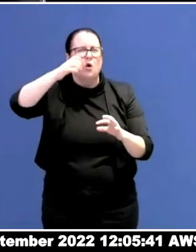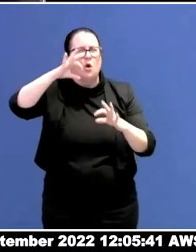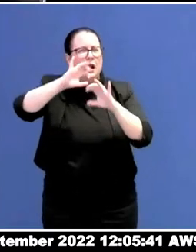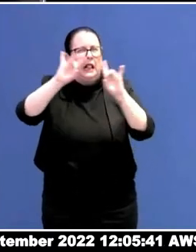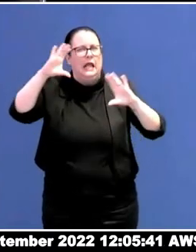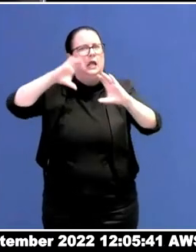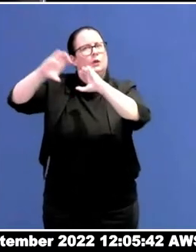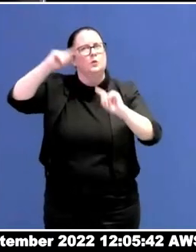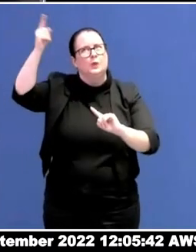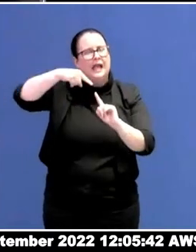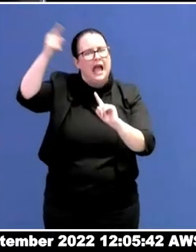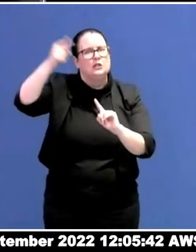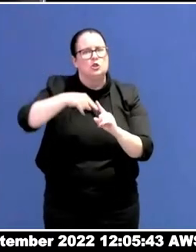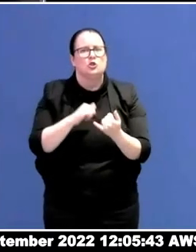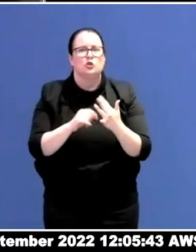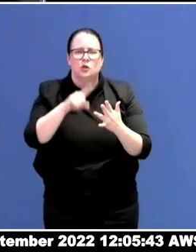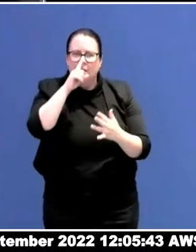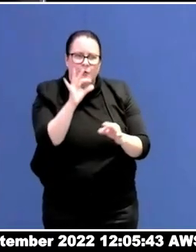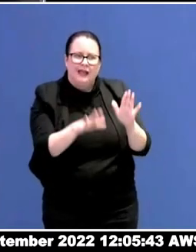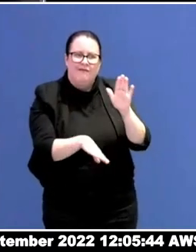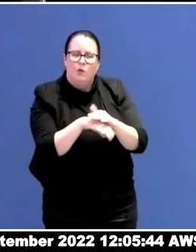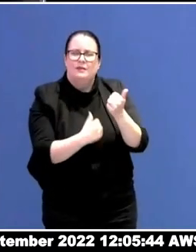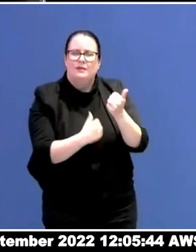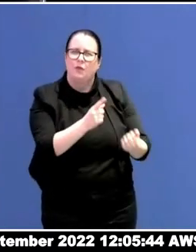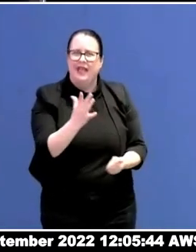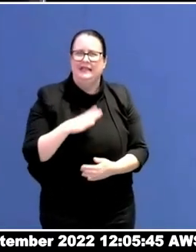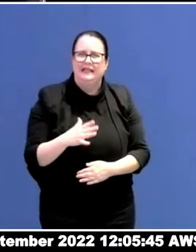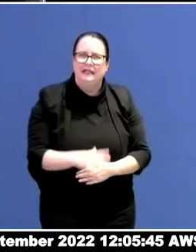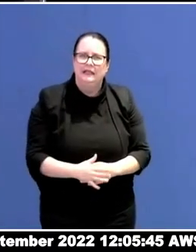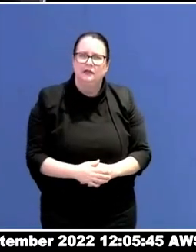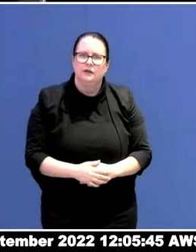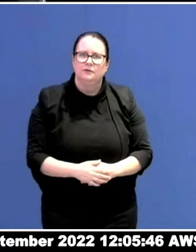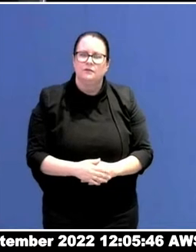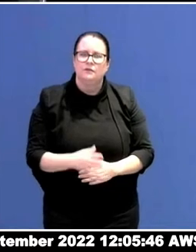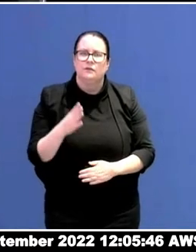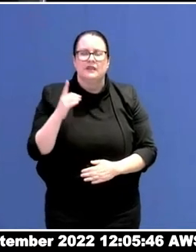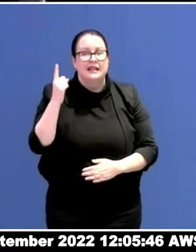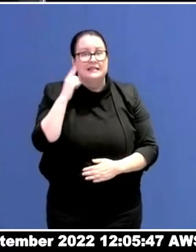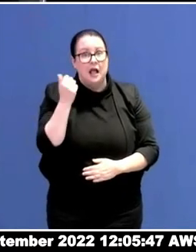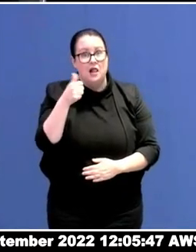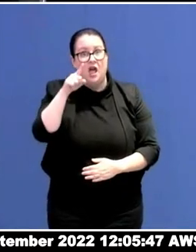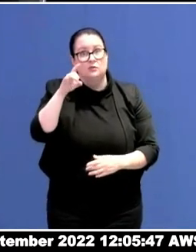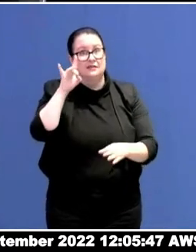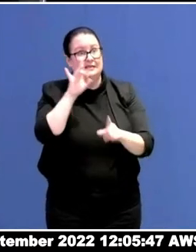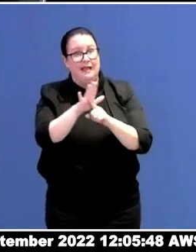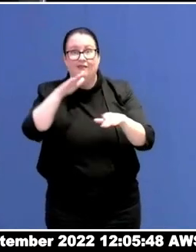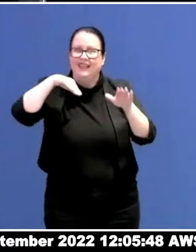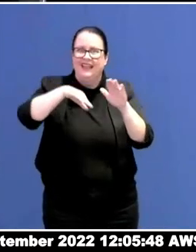from getting appropriate support. Did it sound like you had already personal connections that you were able to work with